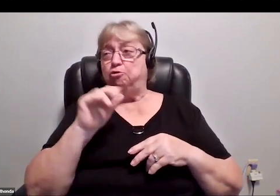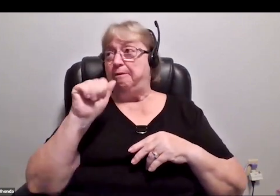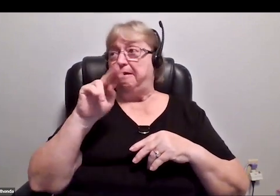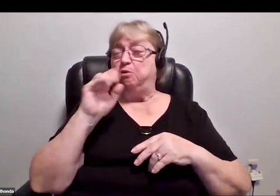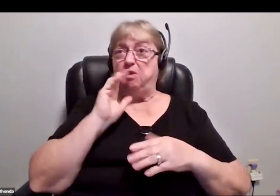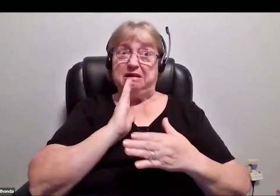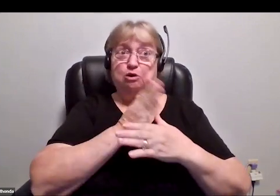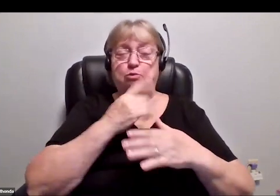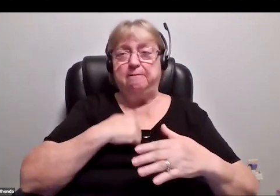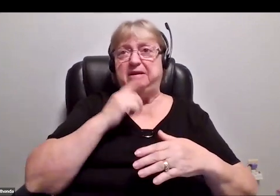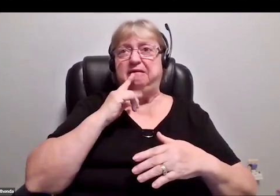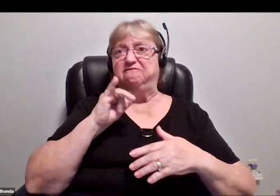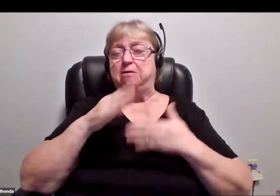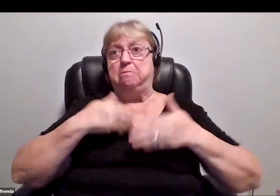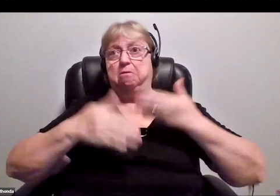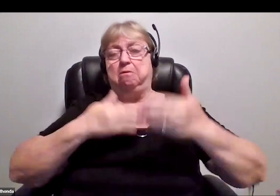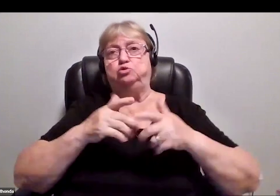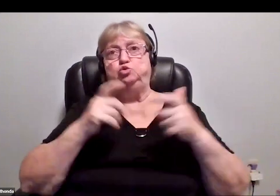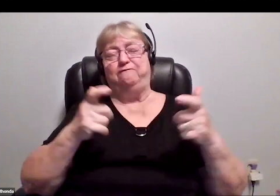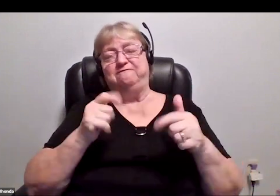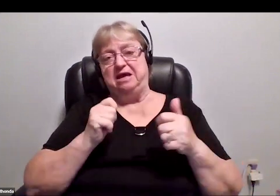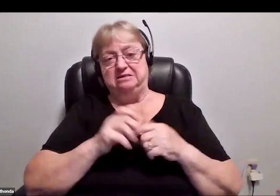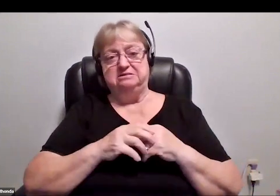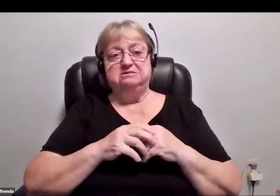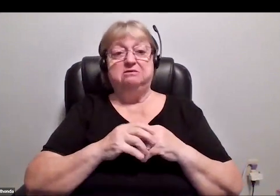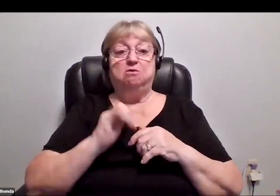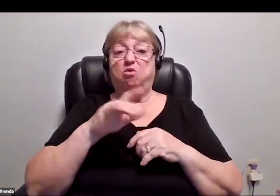if I am going too fast or if there's a question